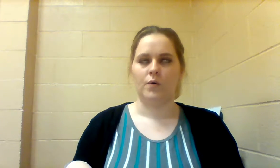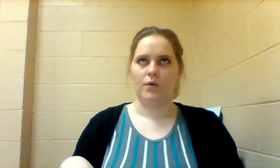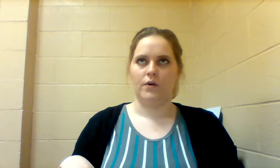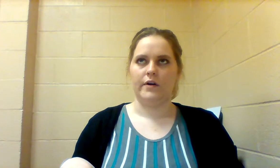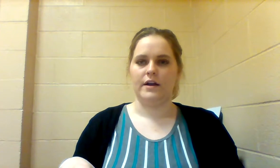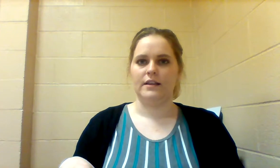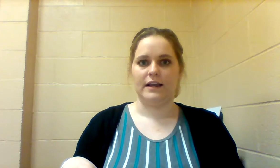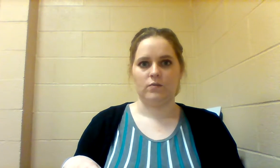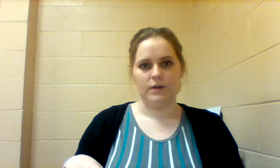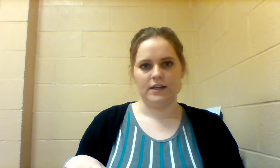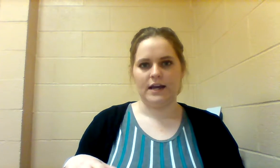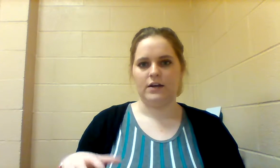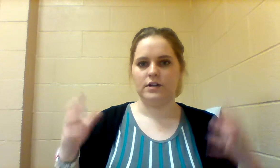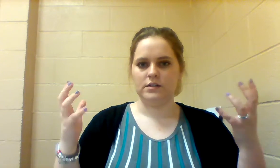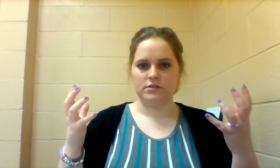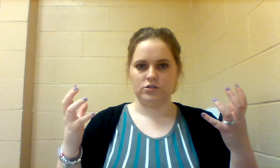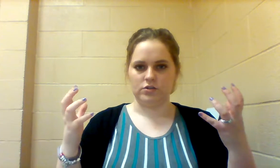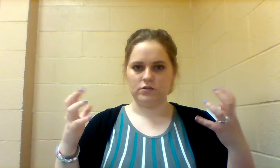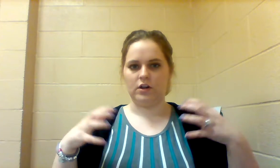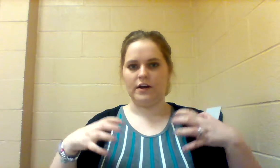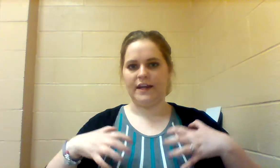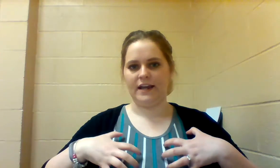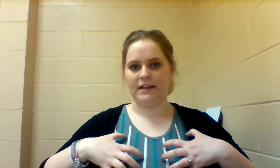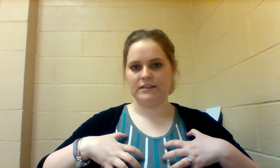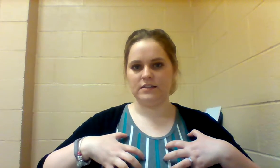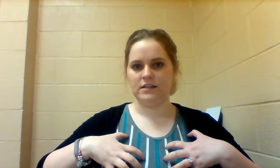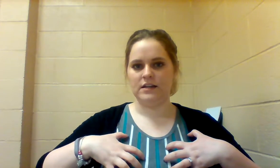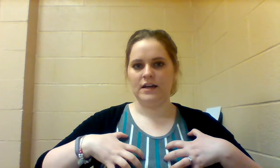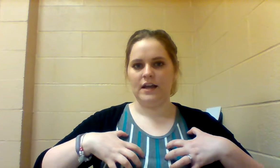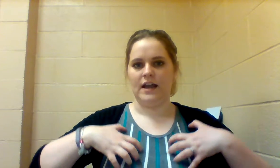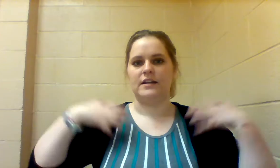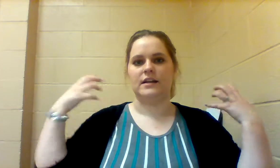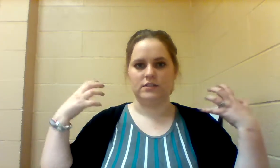or like really angry two clawed hands and against your